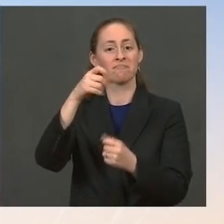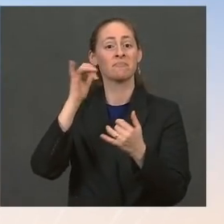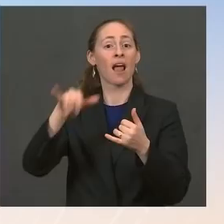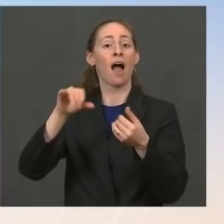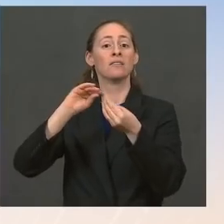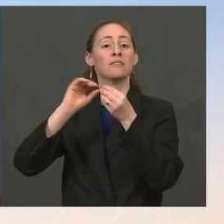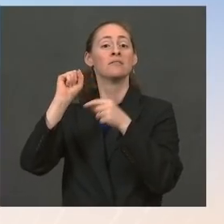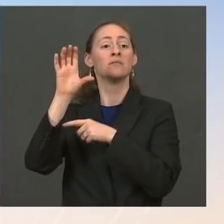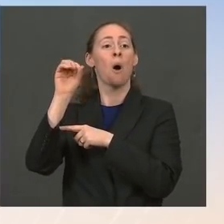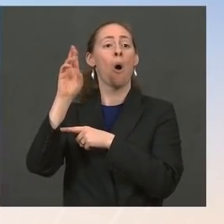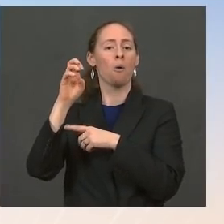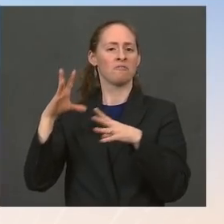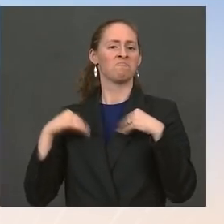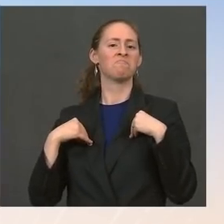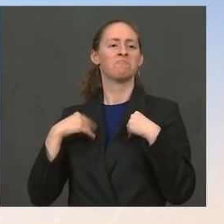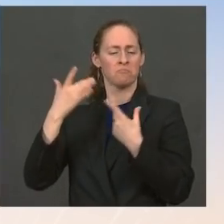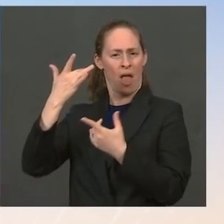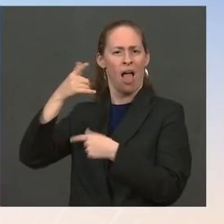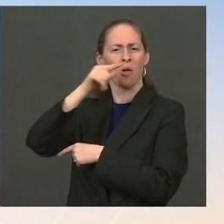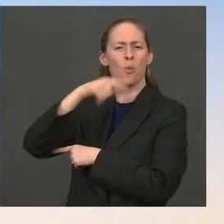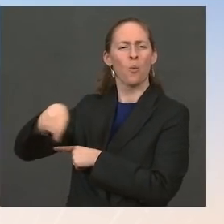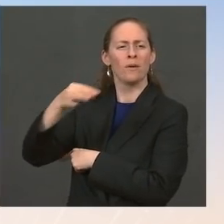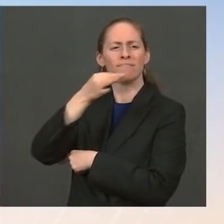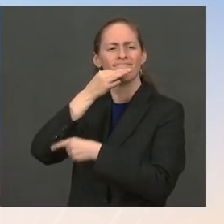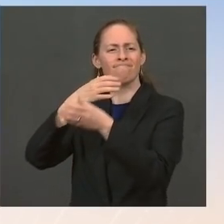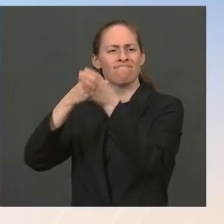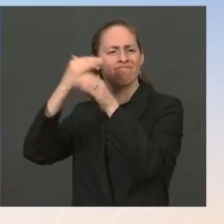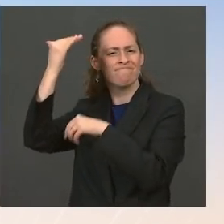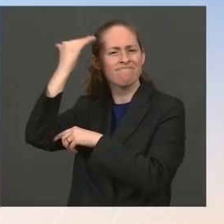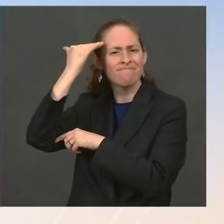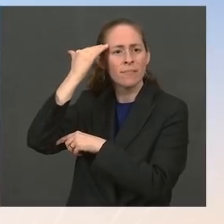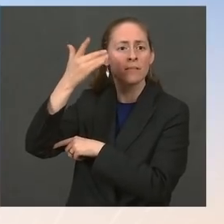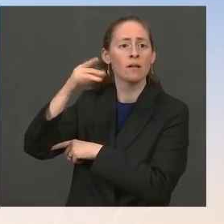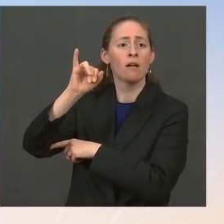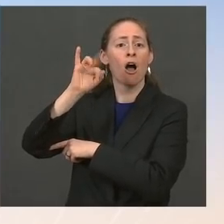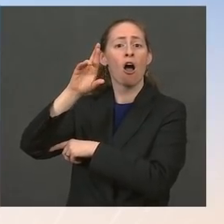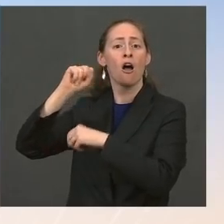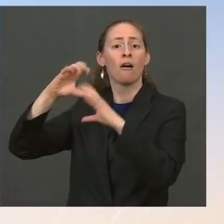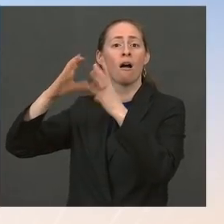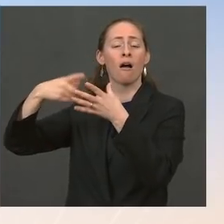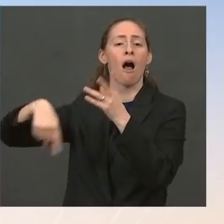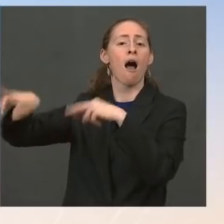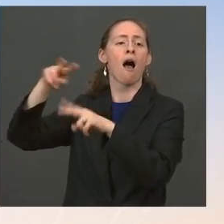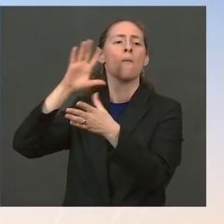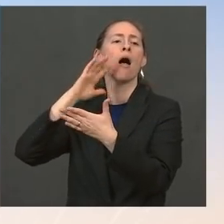out there about the impact of IRS enforcement. The Press: When the last administration tried to say